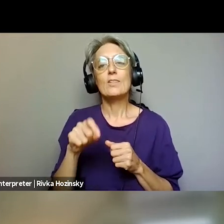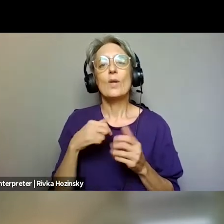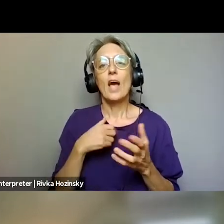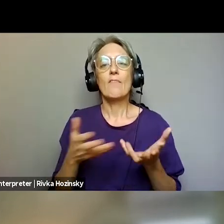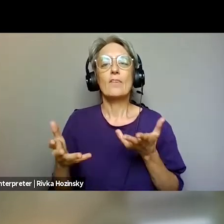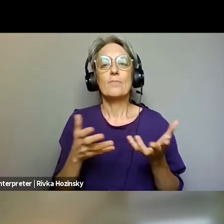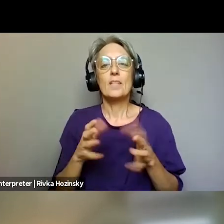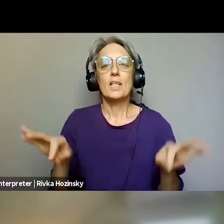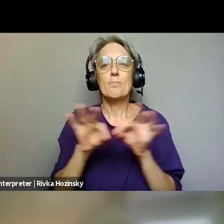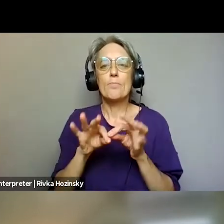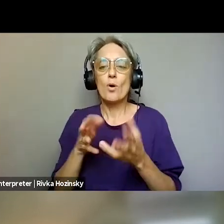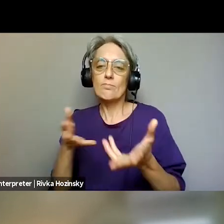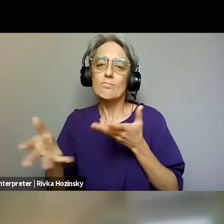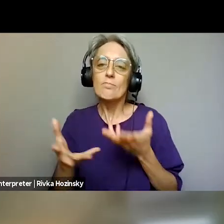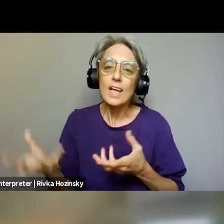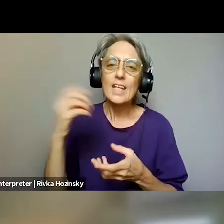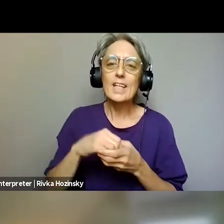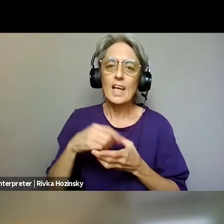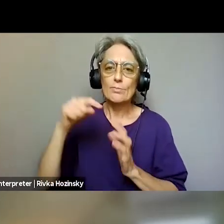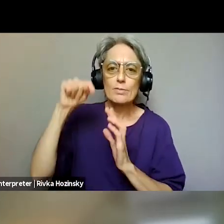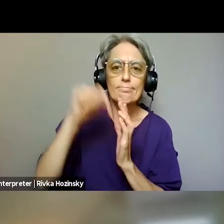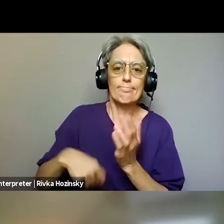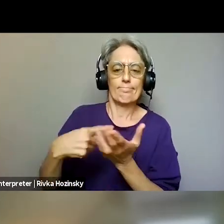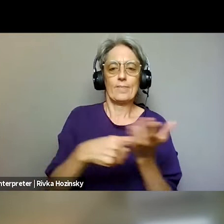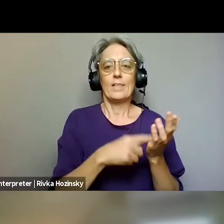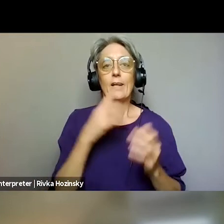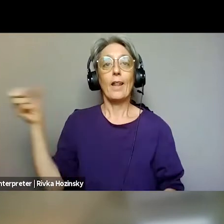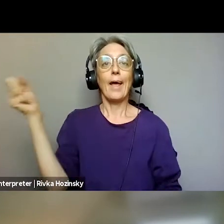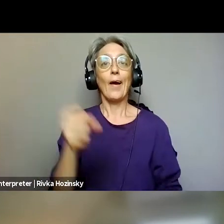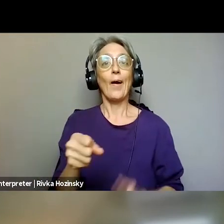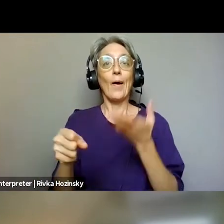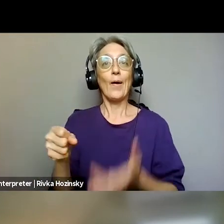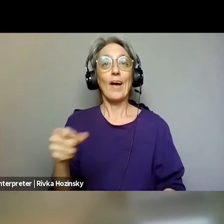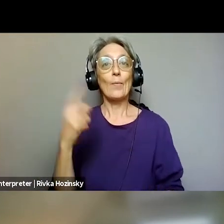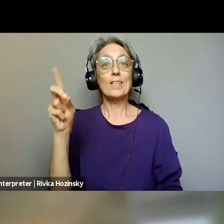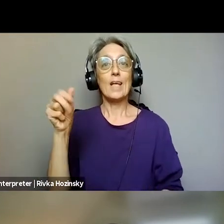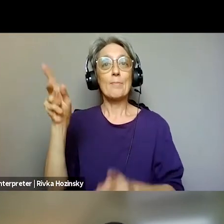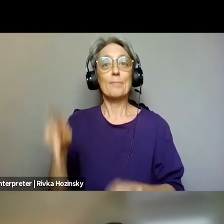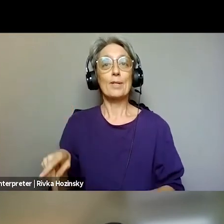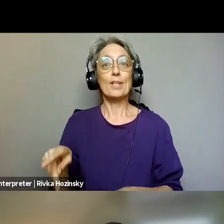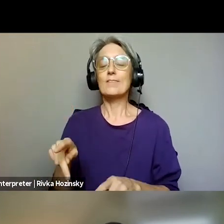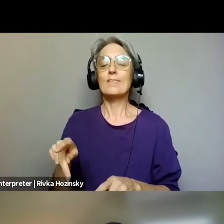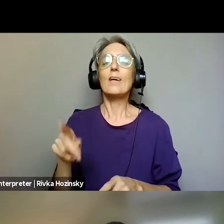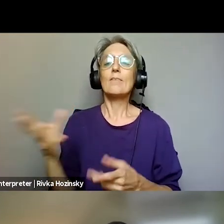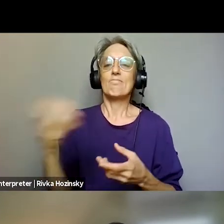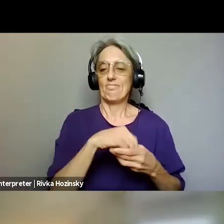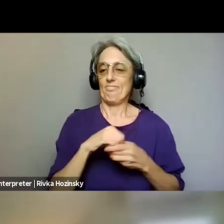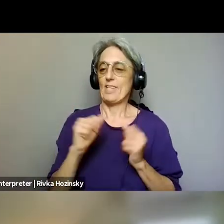tokenistic involvement but really allowing people to be involved in ways that make a big impact and